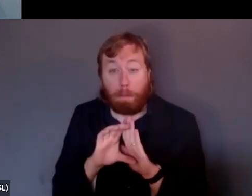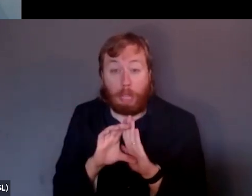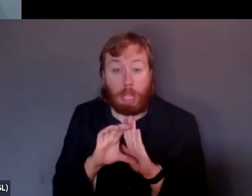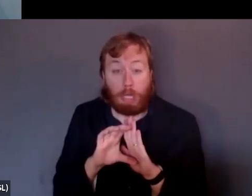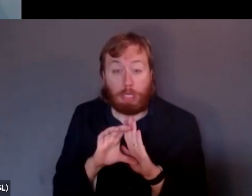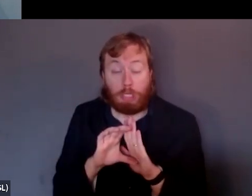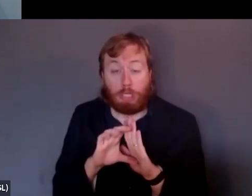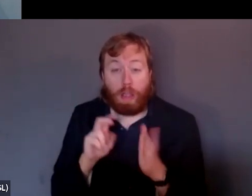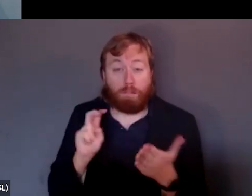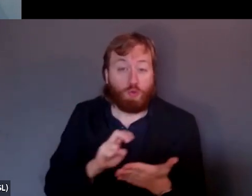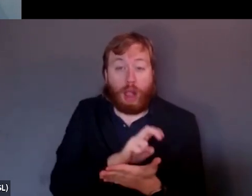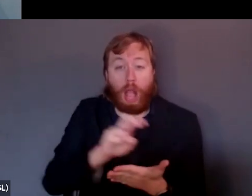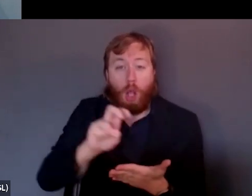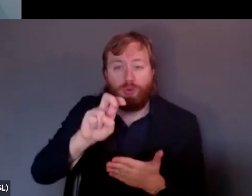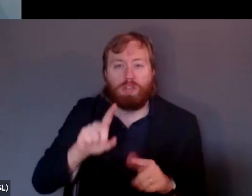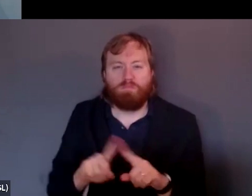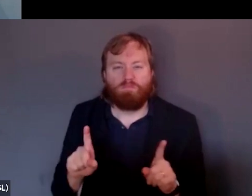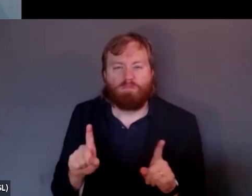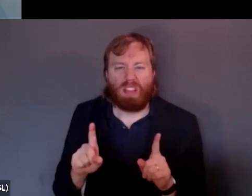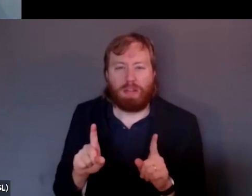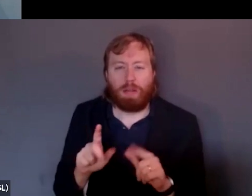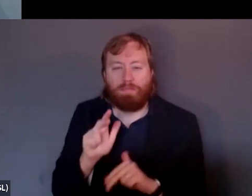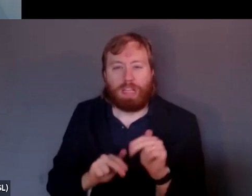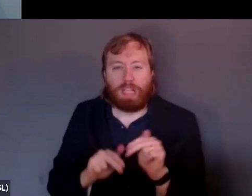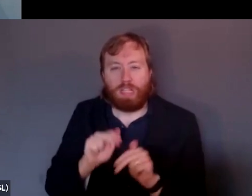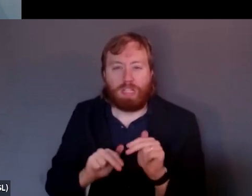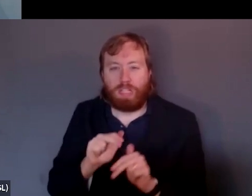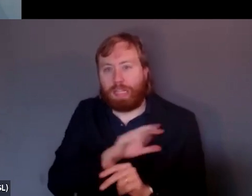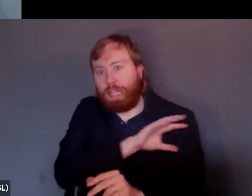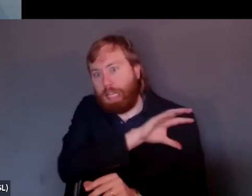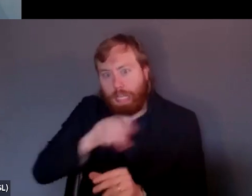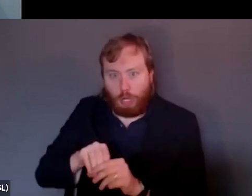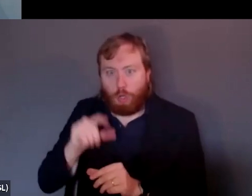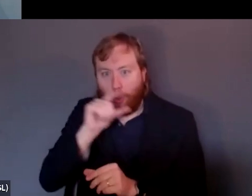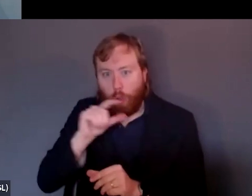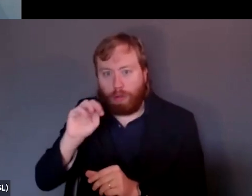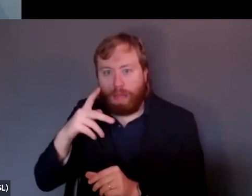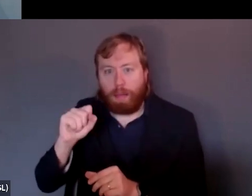but building it onto a Google Map, or linking over to it on a Google Map,